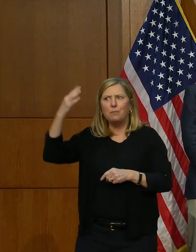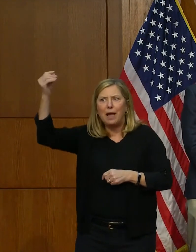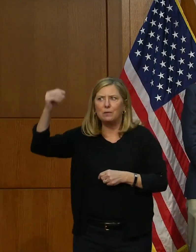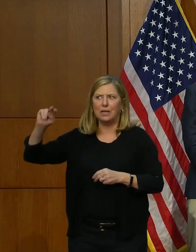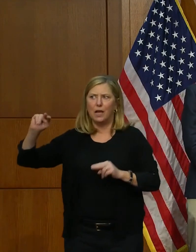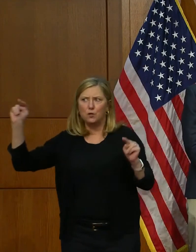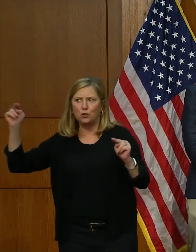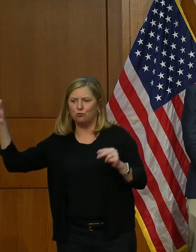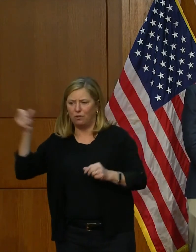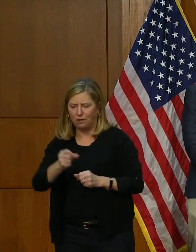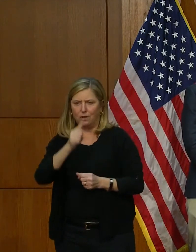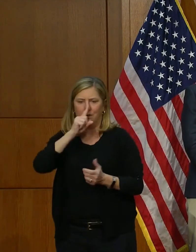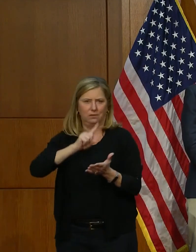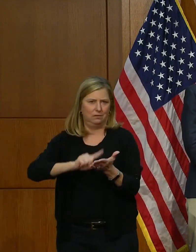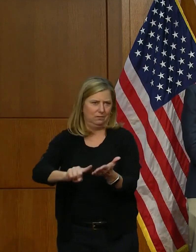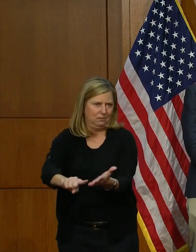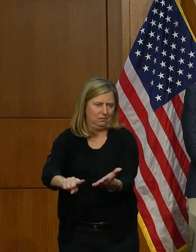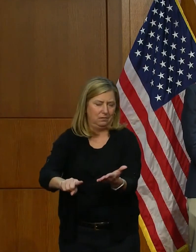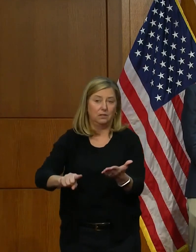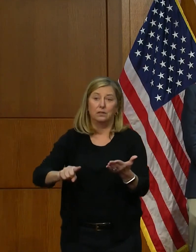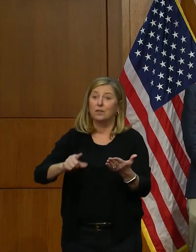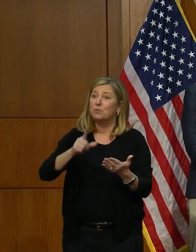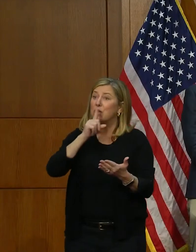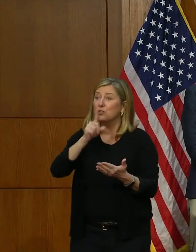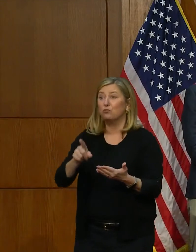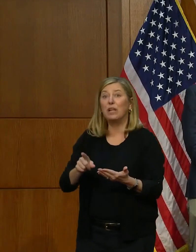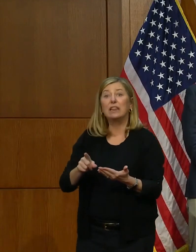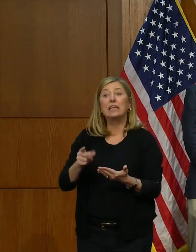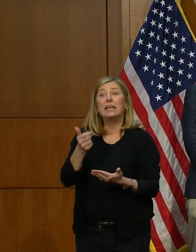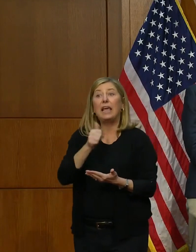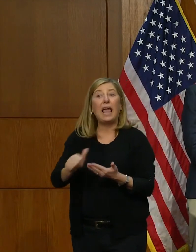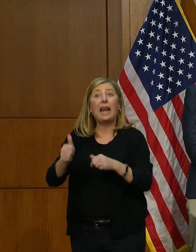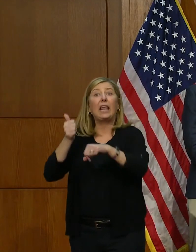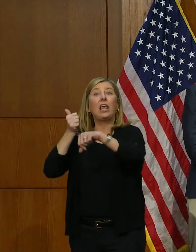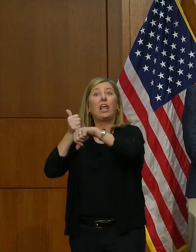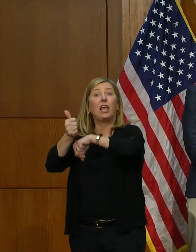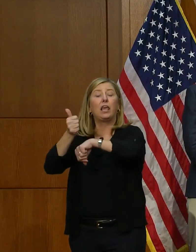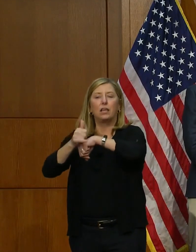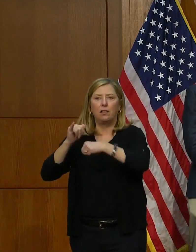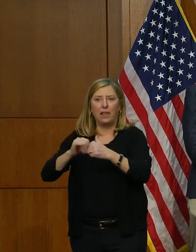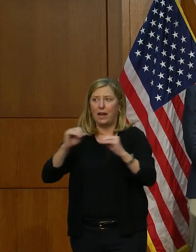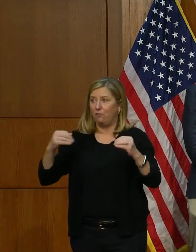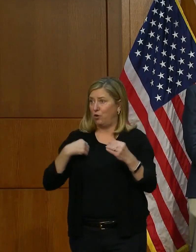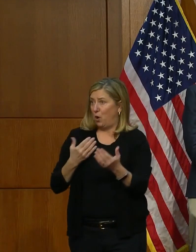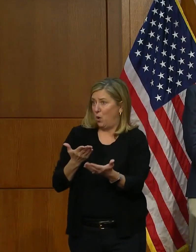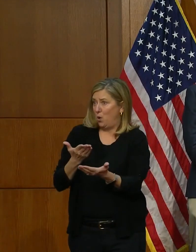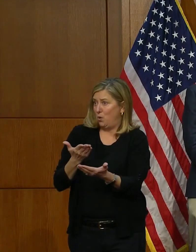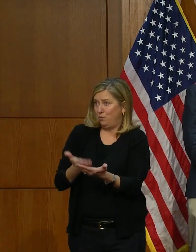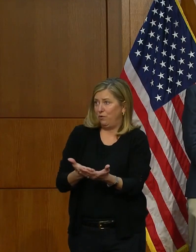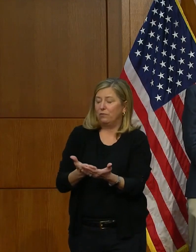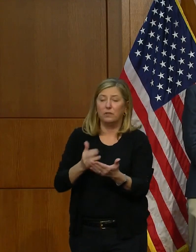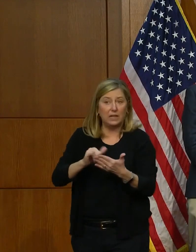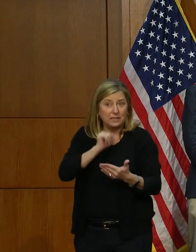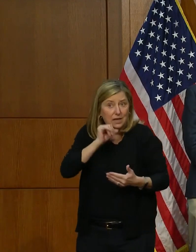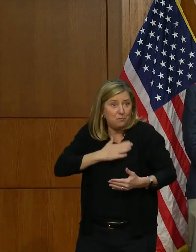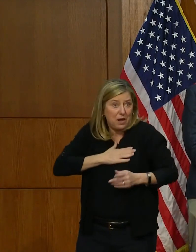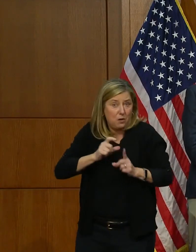PEOPLE TO LOOK INTO THIS AND WE NEED A SERIOUS OUTSIDE. INVESTIGATION BECAUSE OF THE END OF THE DAY UNSUBSTANTIATED